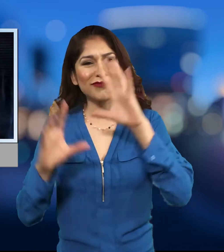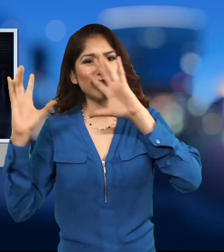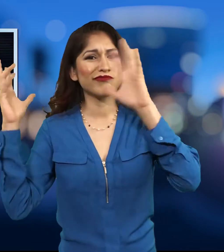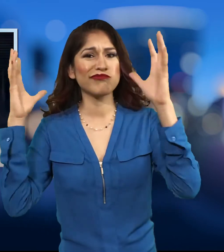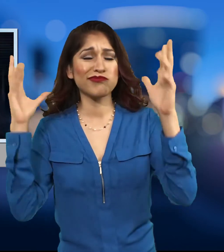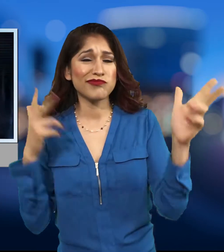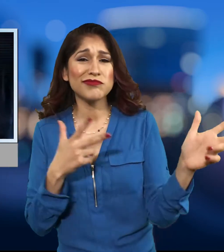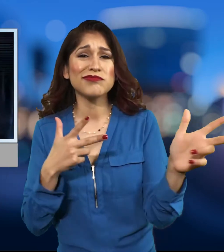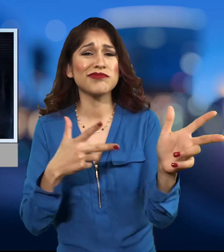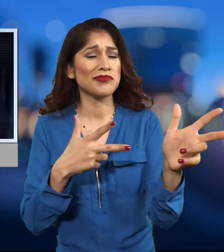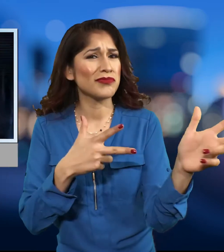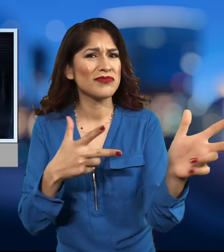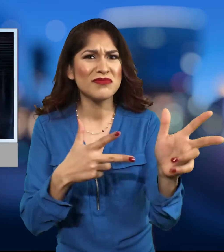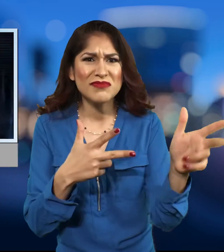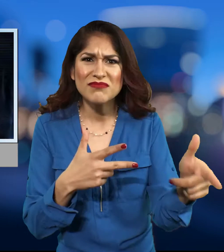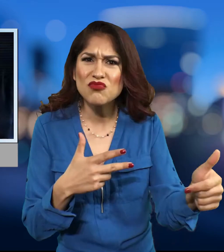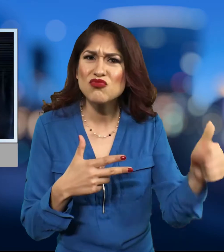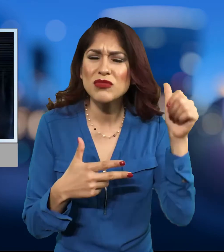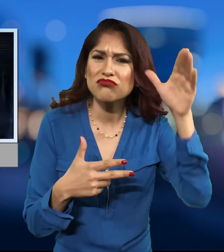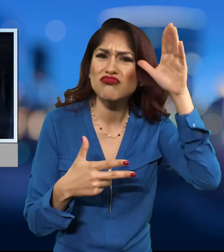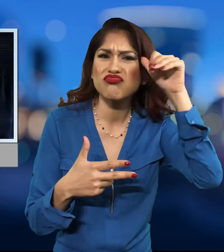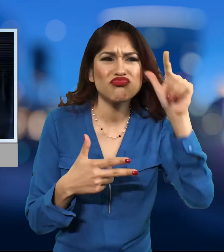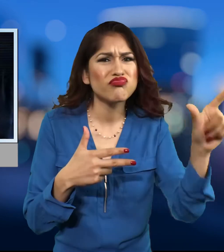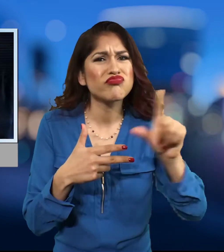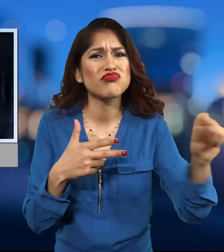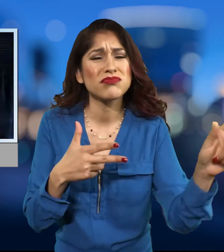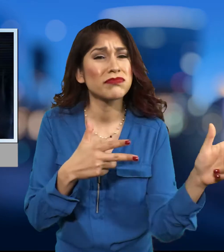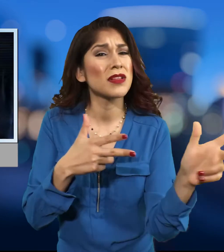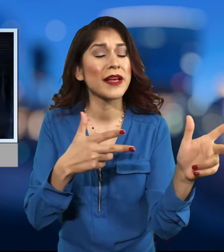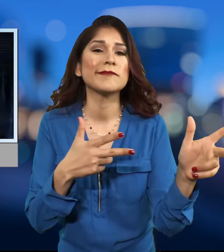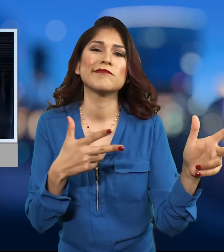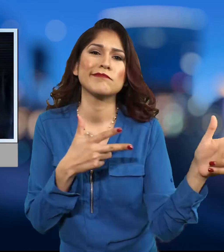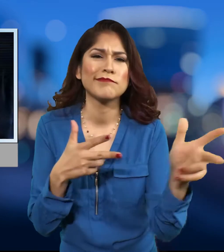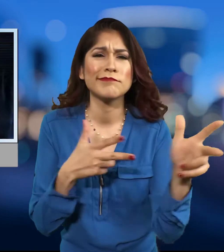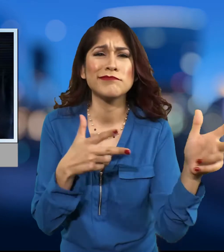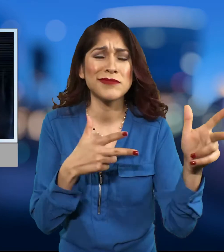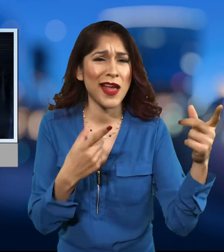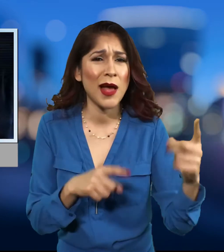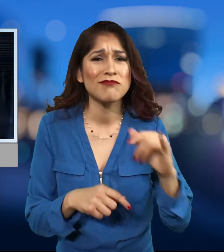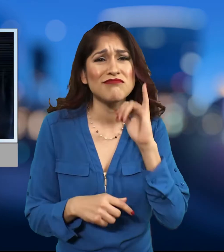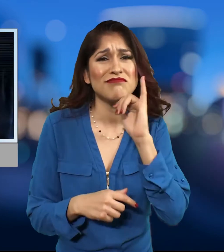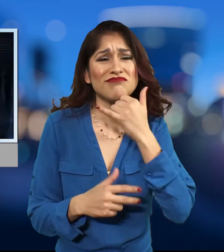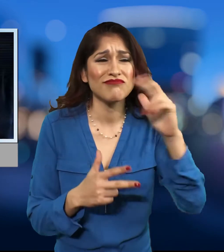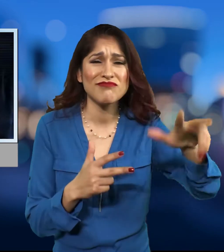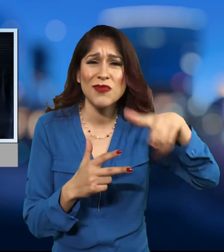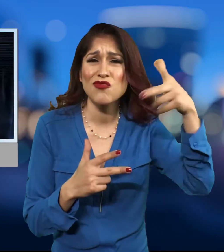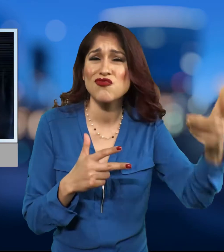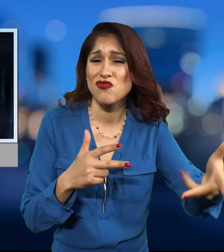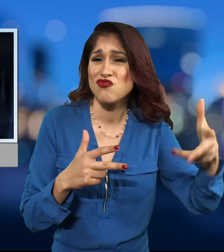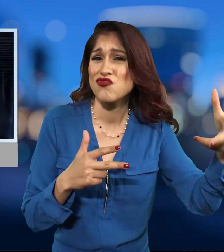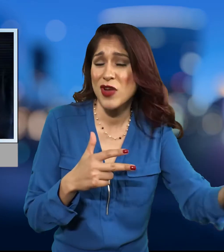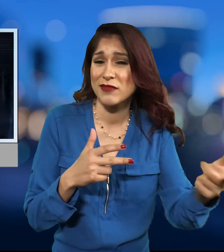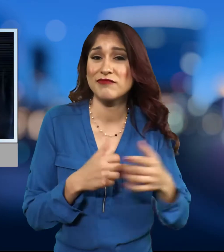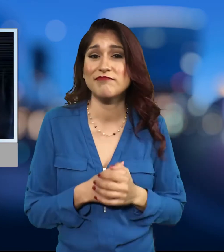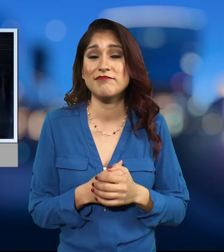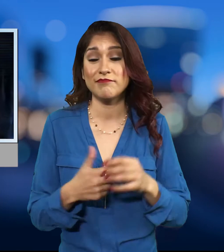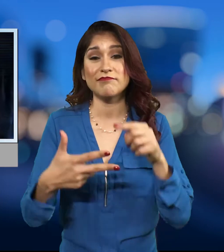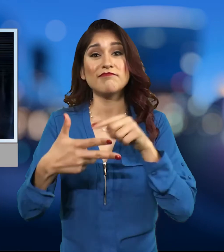Clayton County police say the suspect crashed his vehicle after the officer tried to pull them over for speeding.